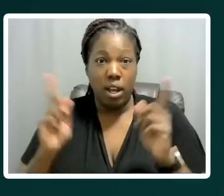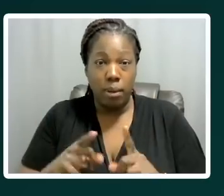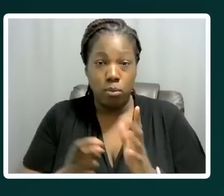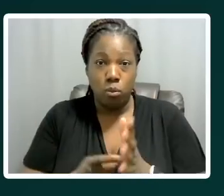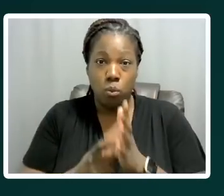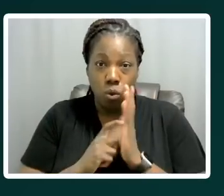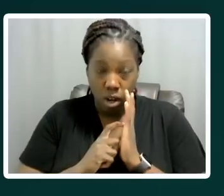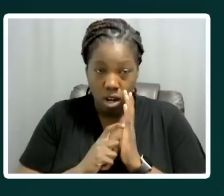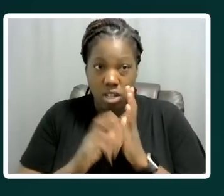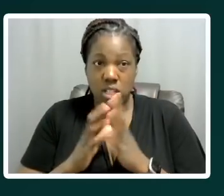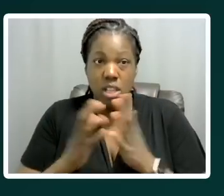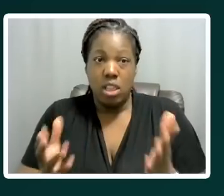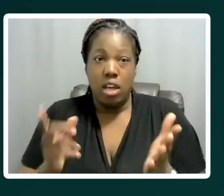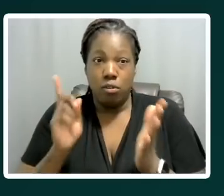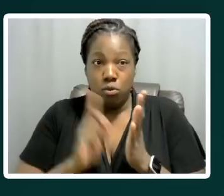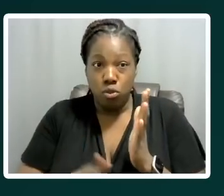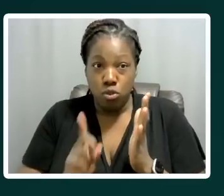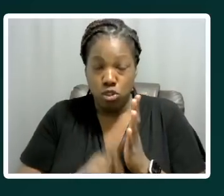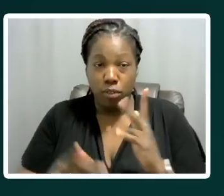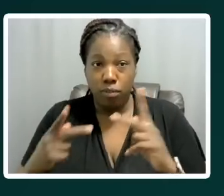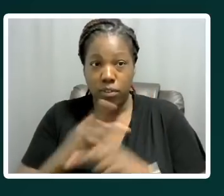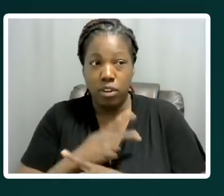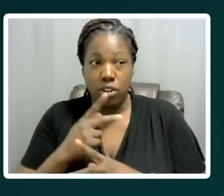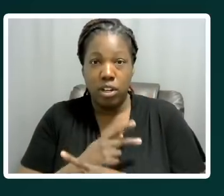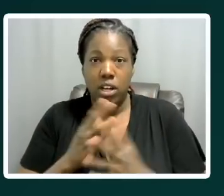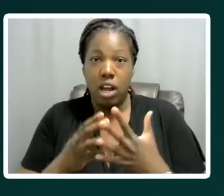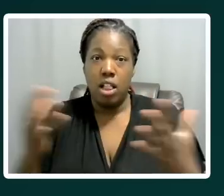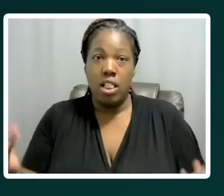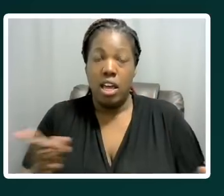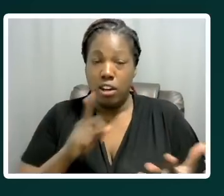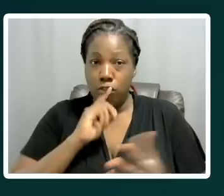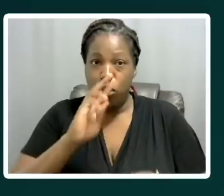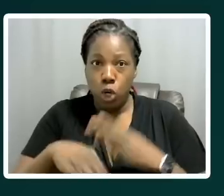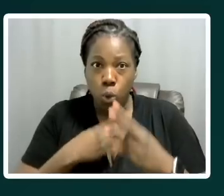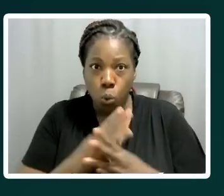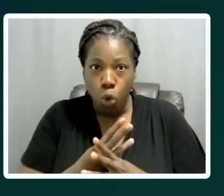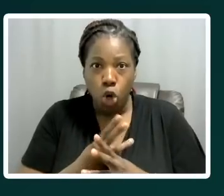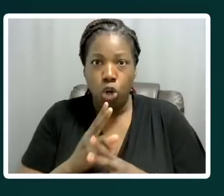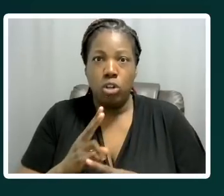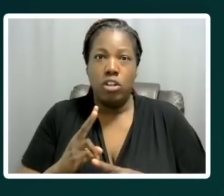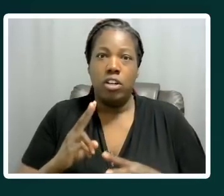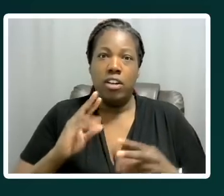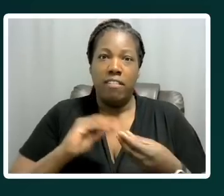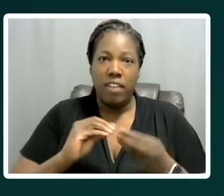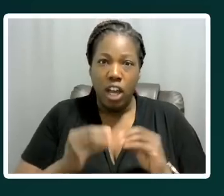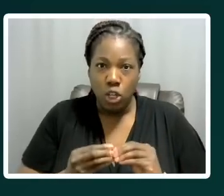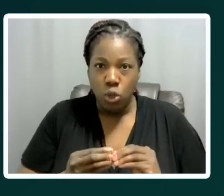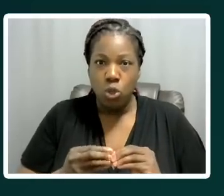research, finding a lot of real-world values like the drag and lift coefficients of the